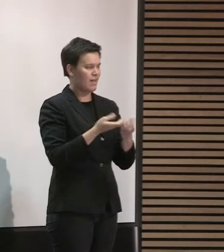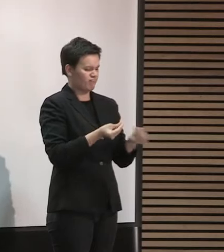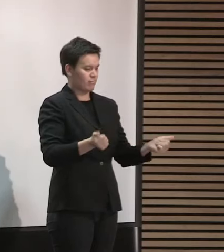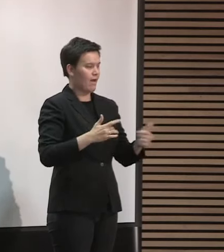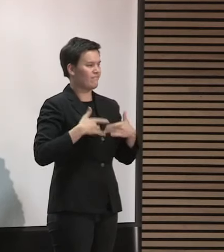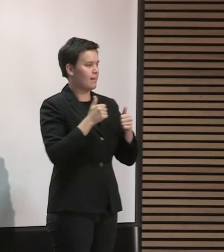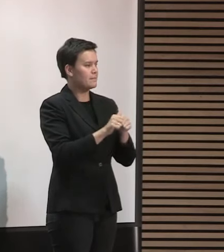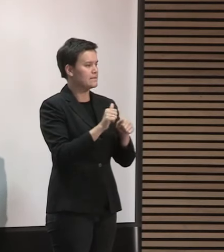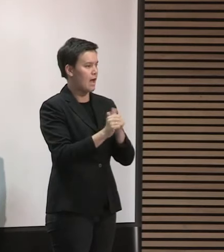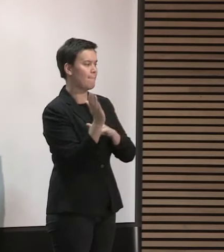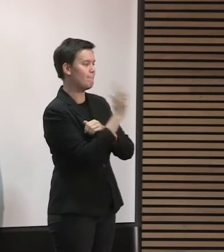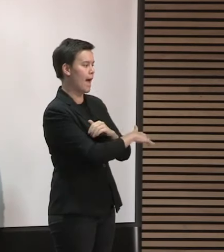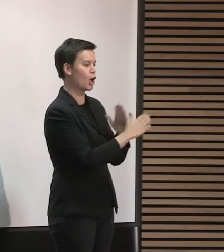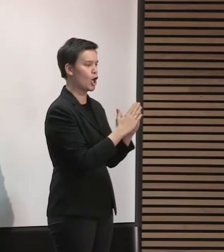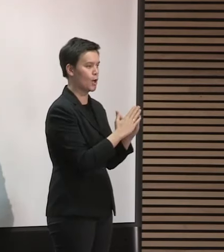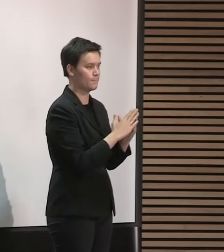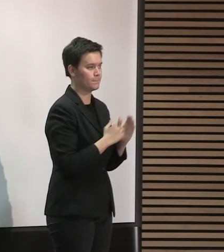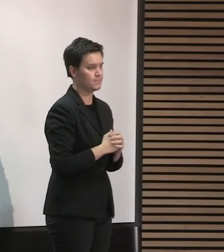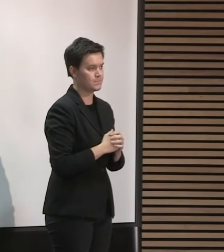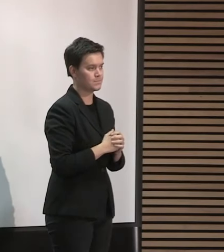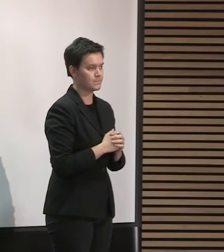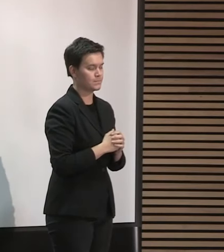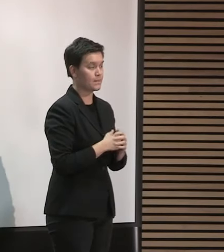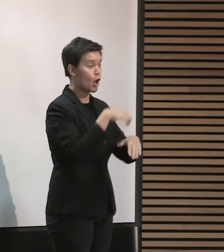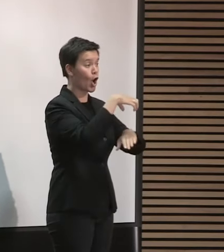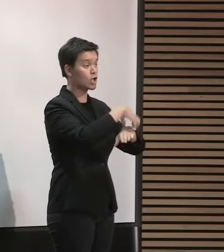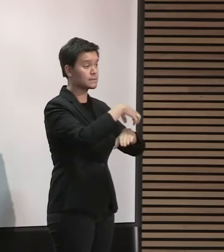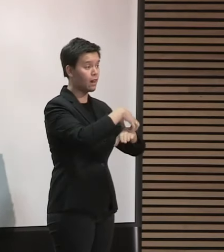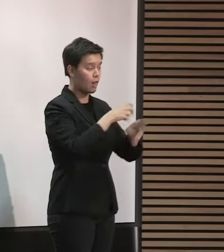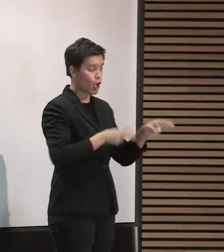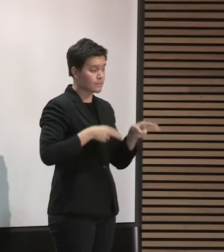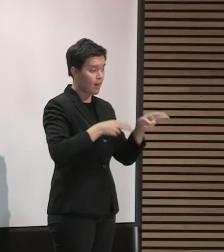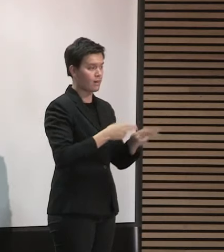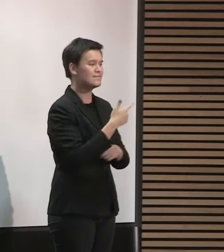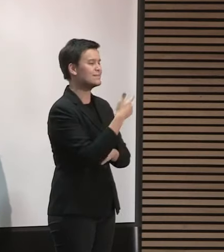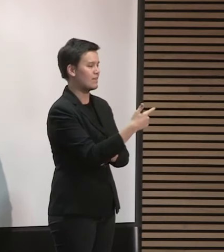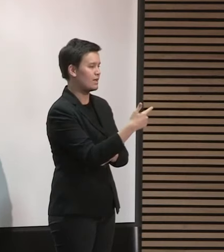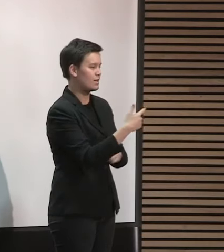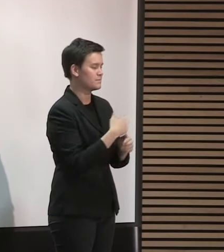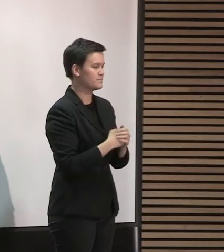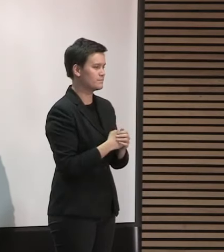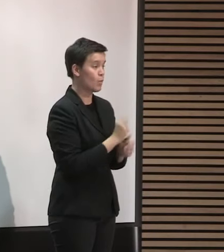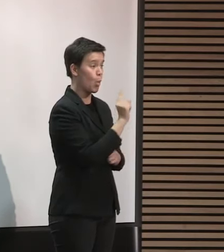about 24%. So getting that uptake up to that level is something that I'm very